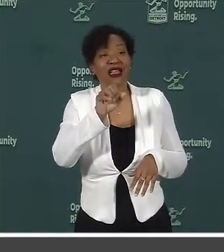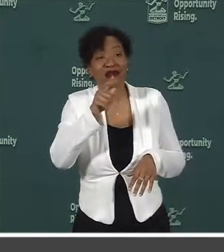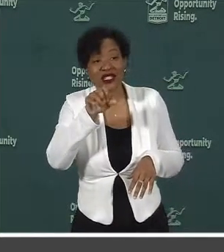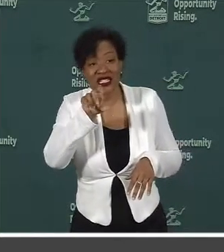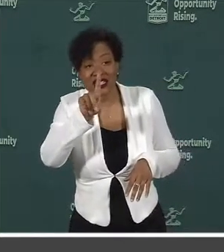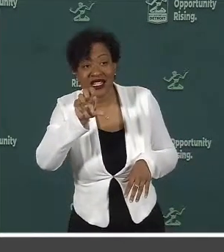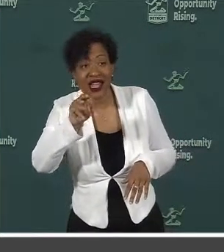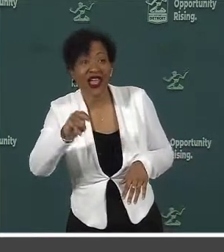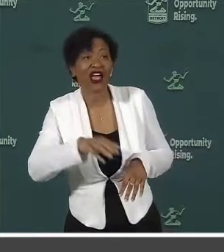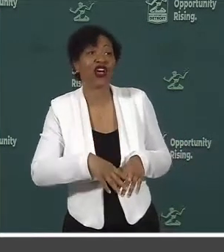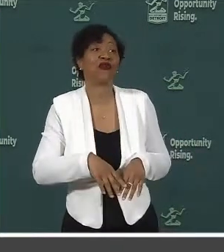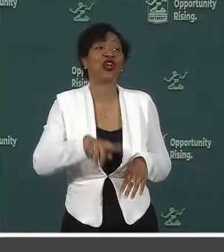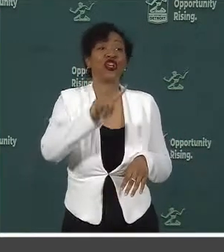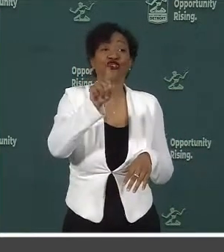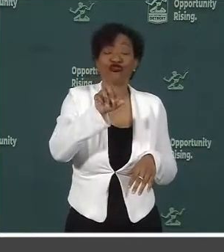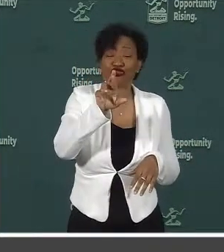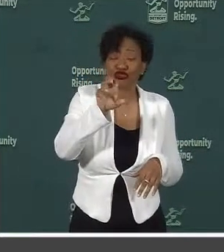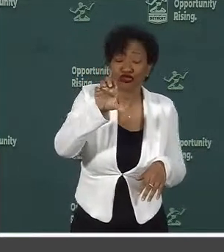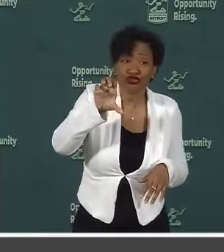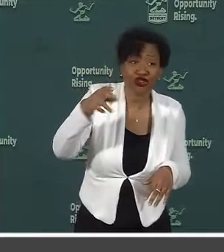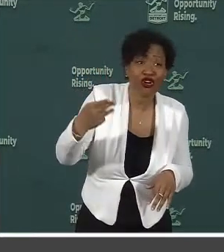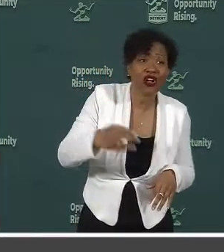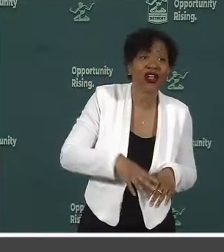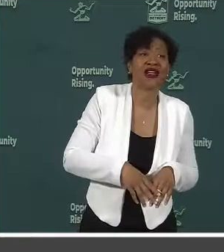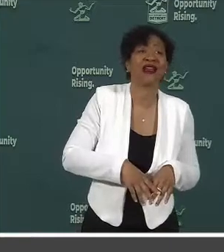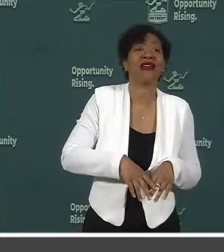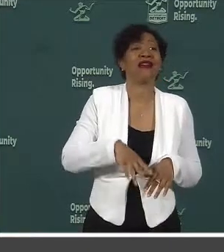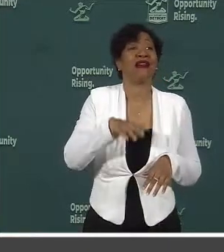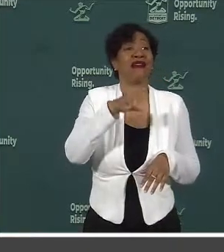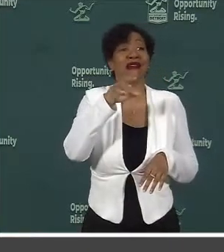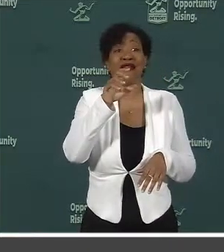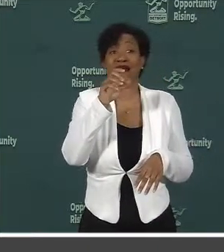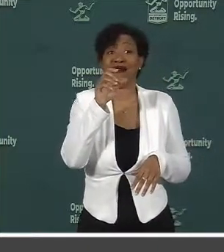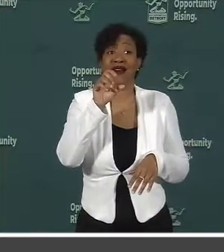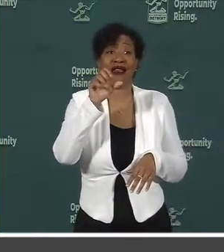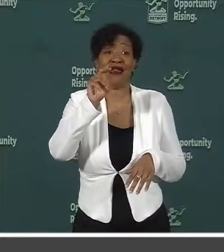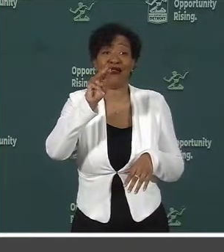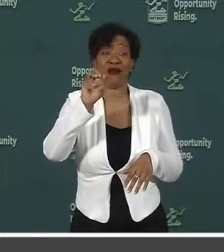MONACO AND EVERY SINGLE ONE WAS IMAGES OF THE DECLINE OF THIS